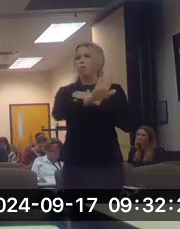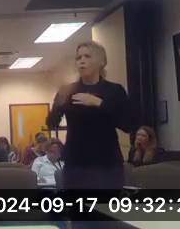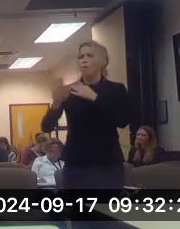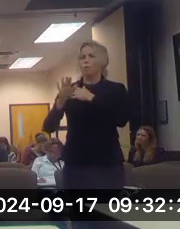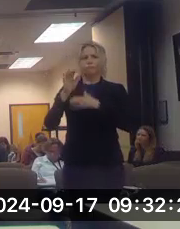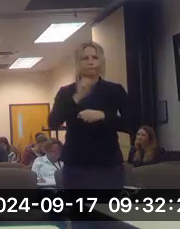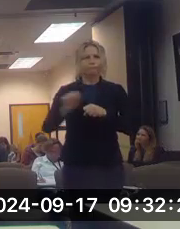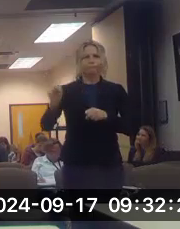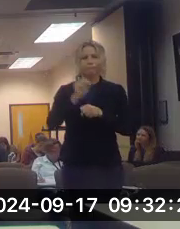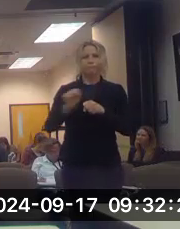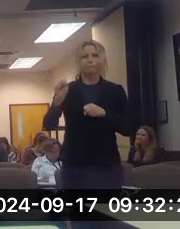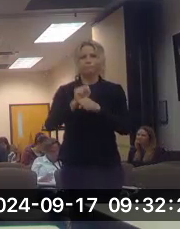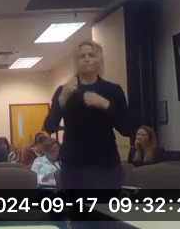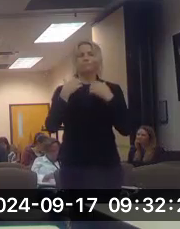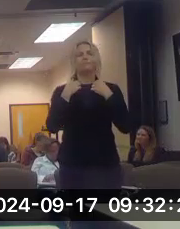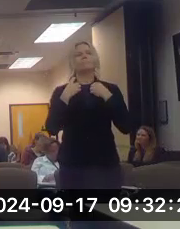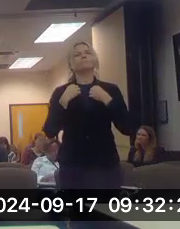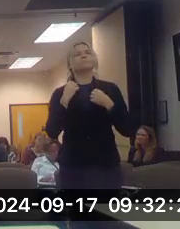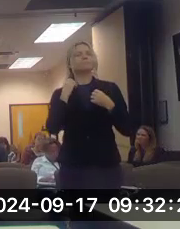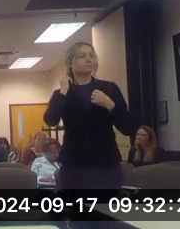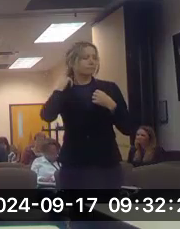Reginald Parson: you put into revising the initial draft of rulemaking.